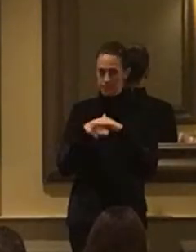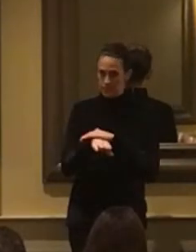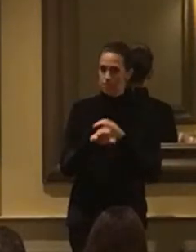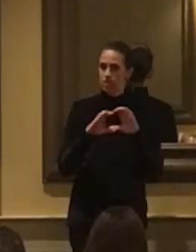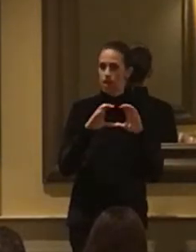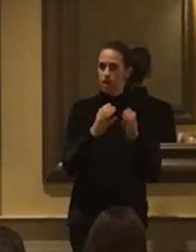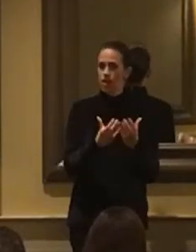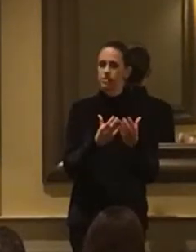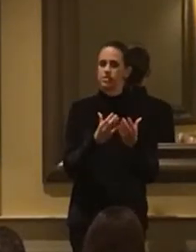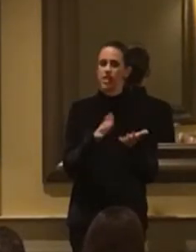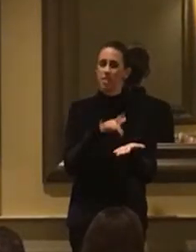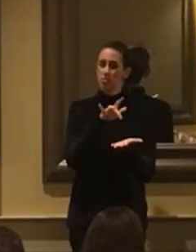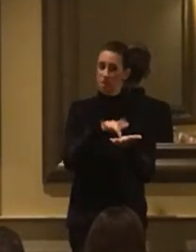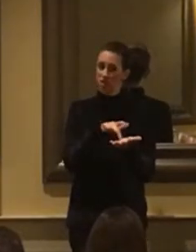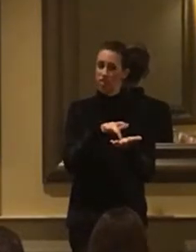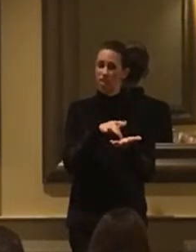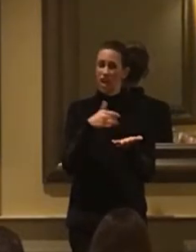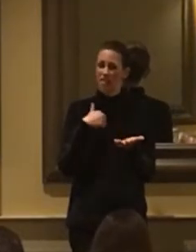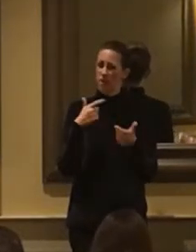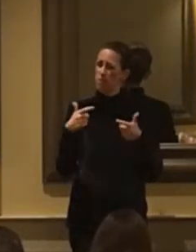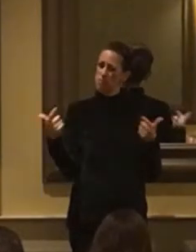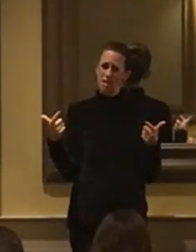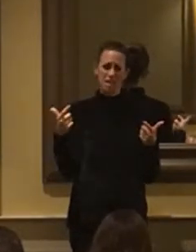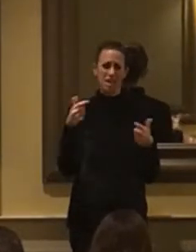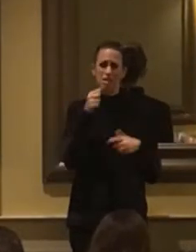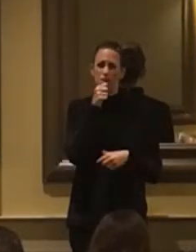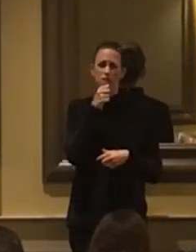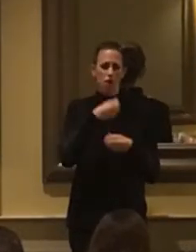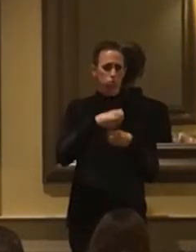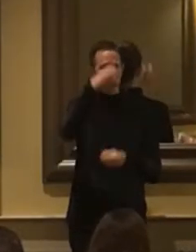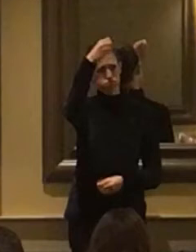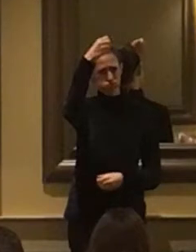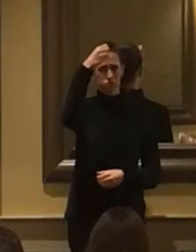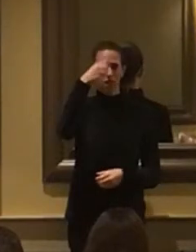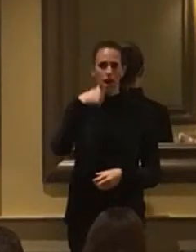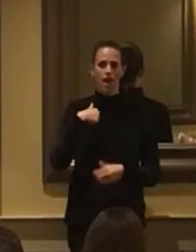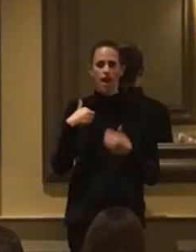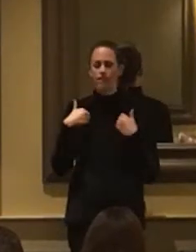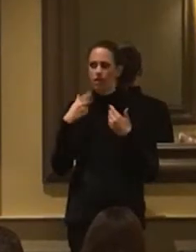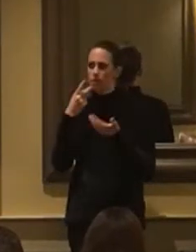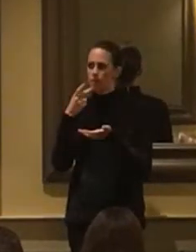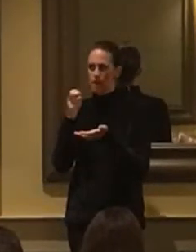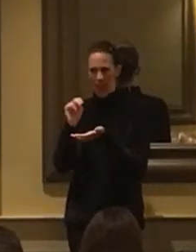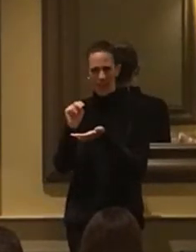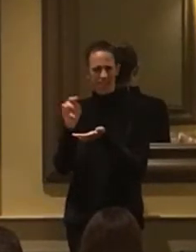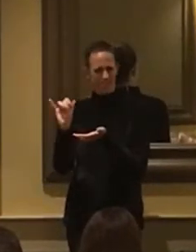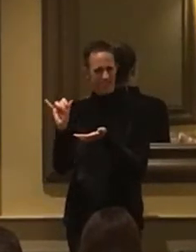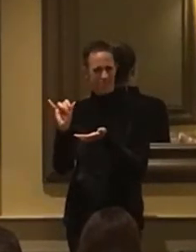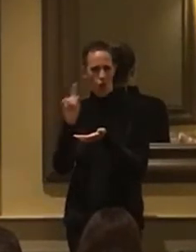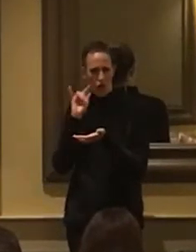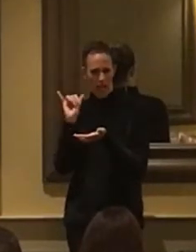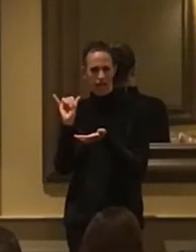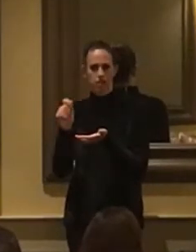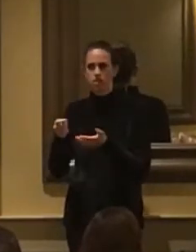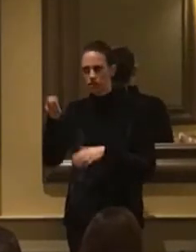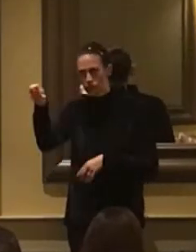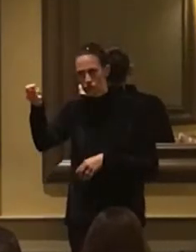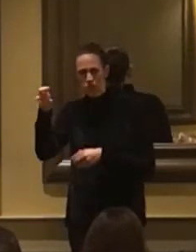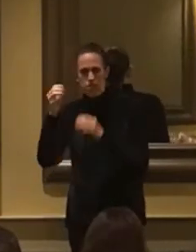like microphone sort of and I had to hand it out and give it to the teacher and like I'll do it every time like she was talking.